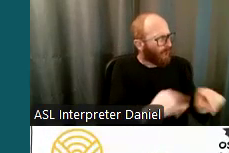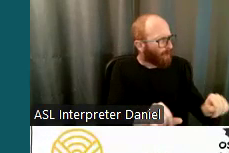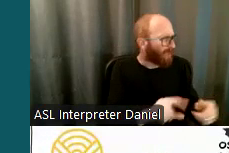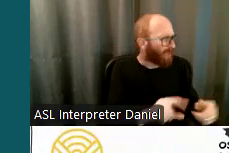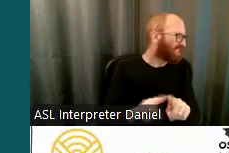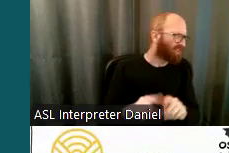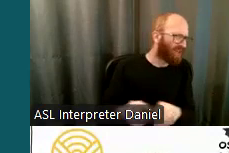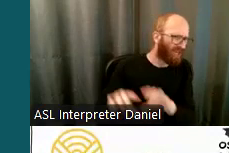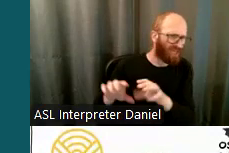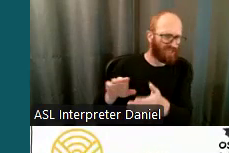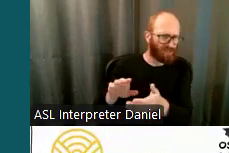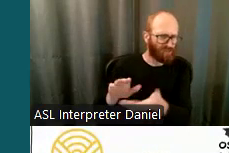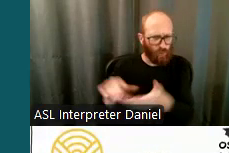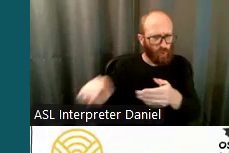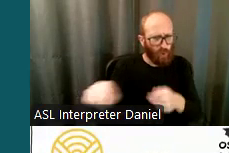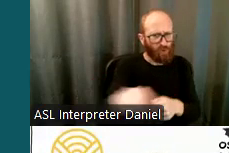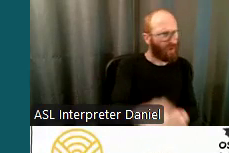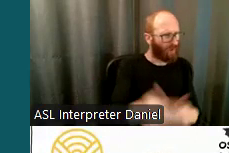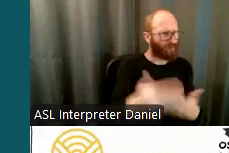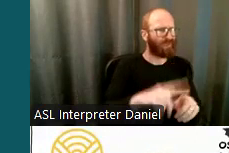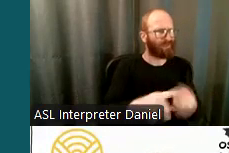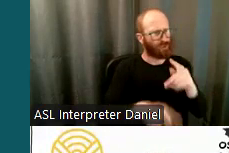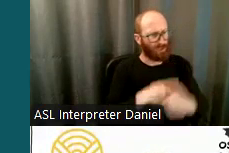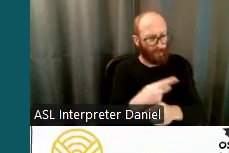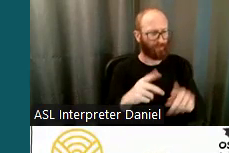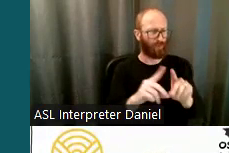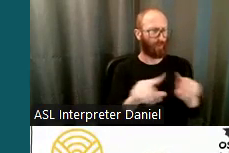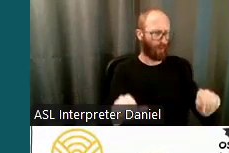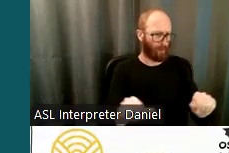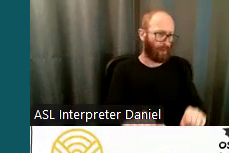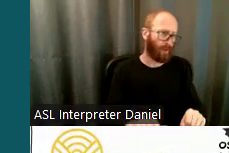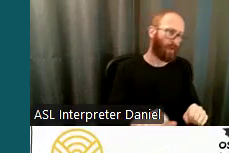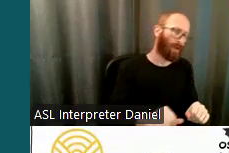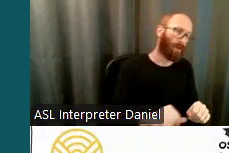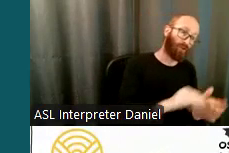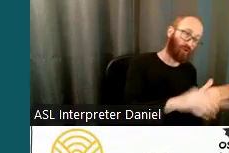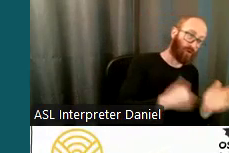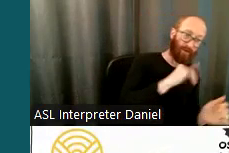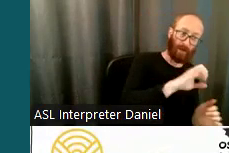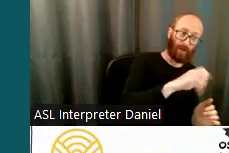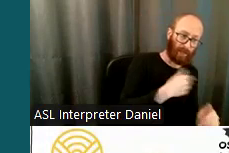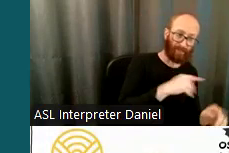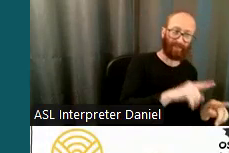offering different types of diplomas and different diplomas for students with IEPs and so as I,